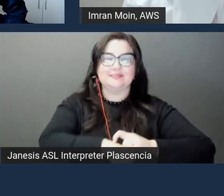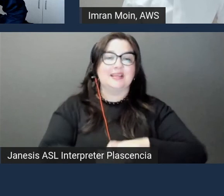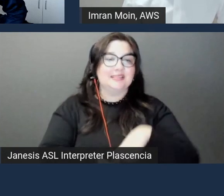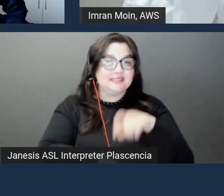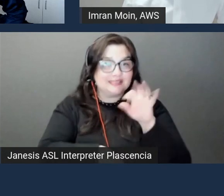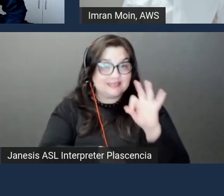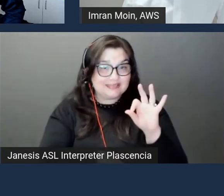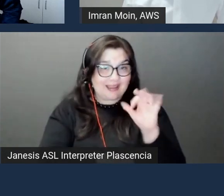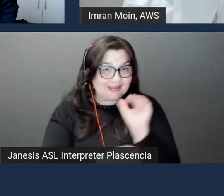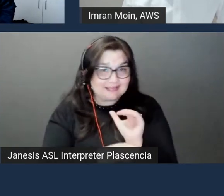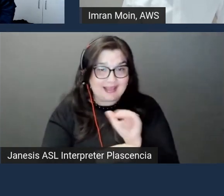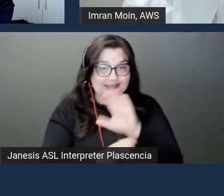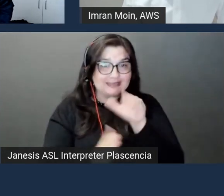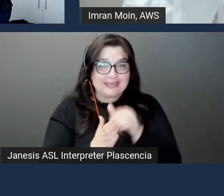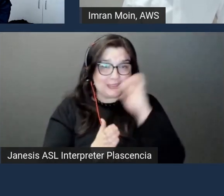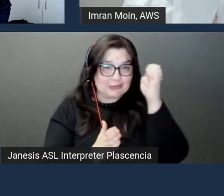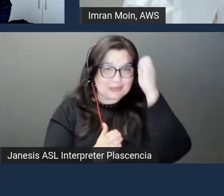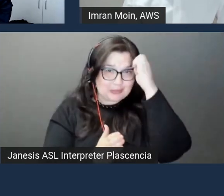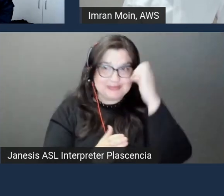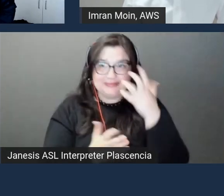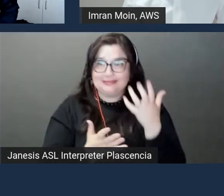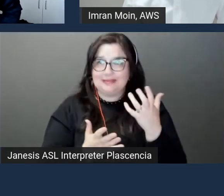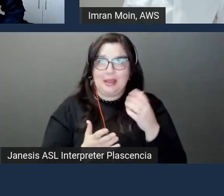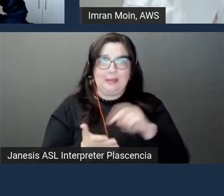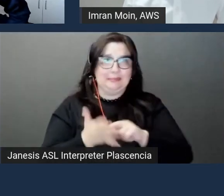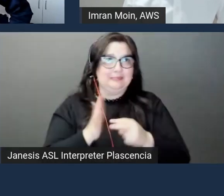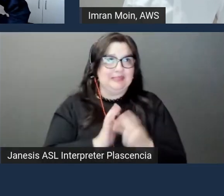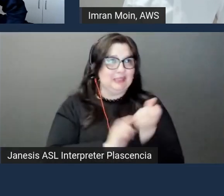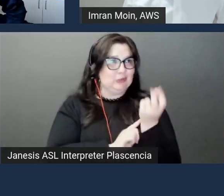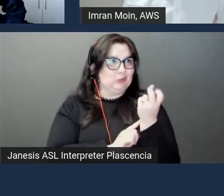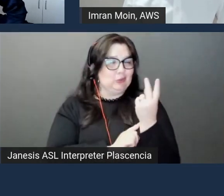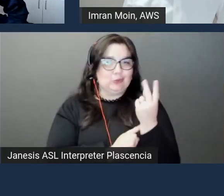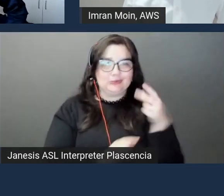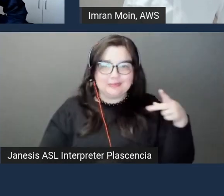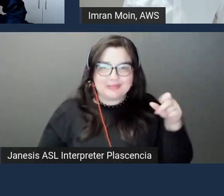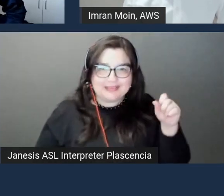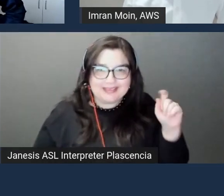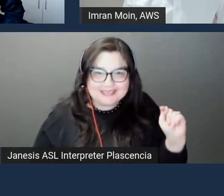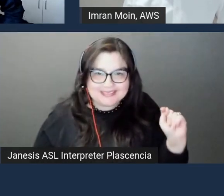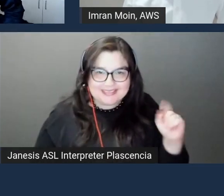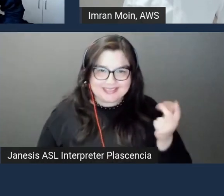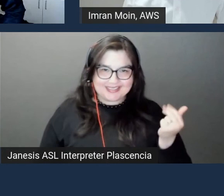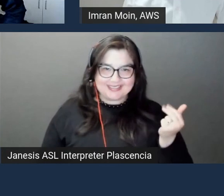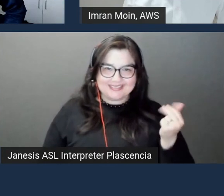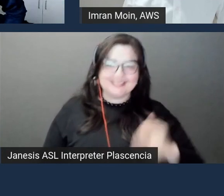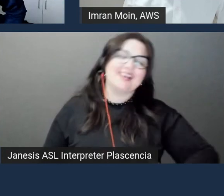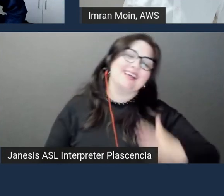I don't know, that's like noon, PST. So yeah, thank you very much for joining us.